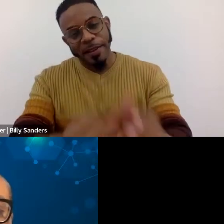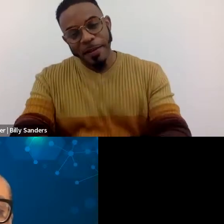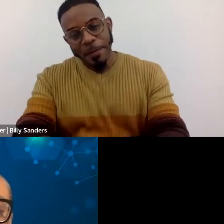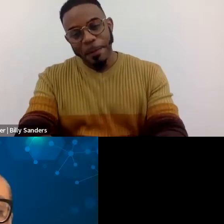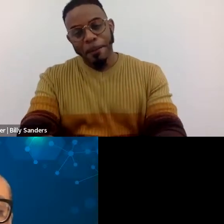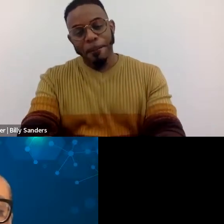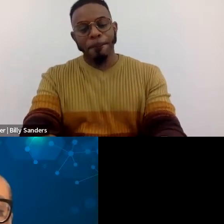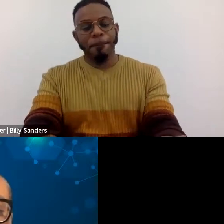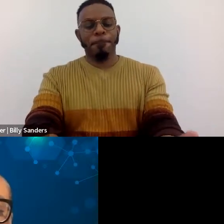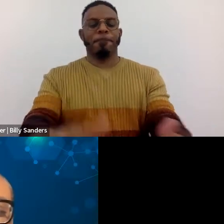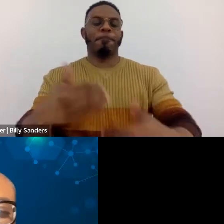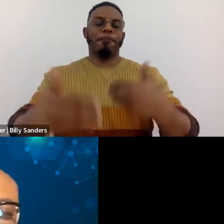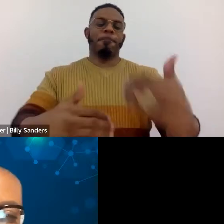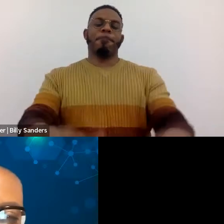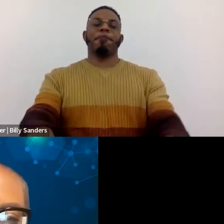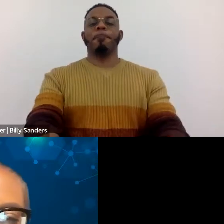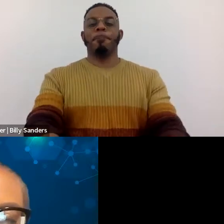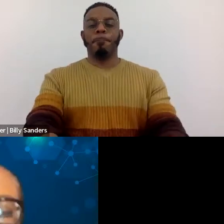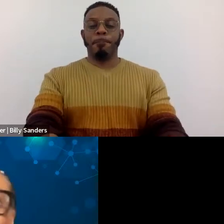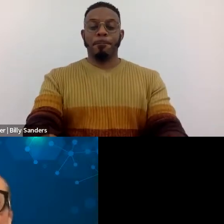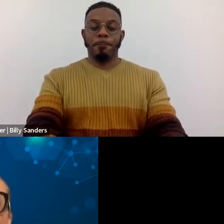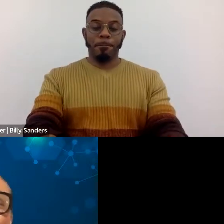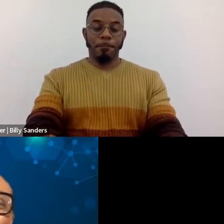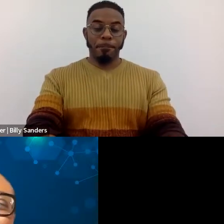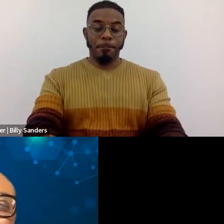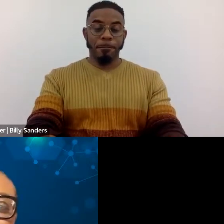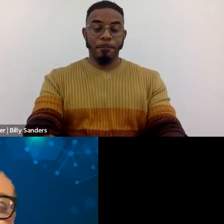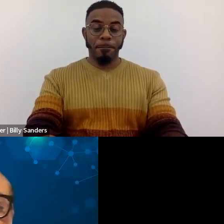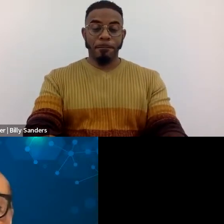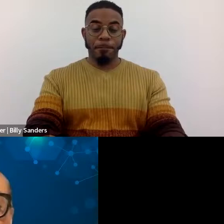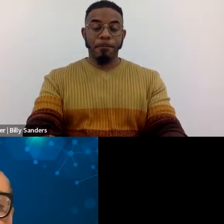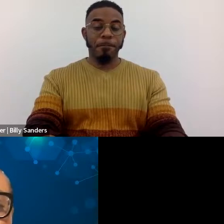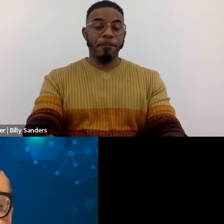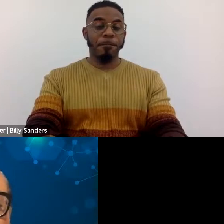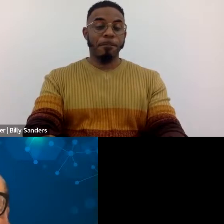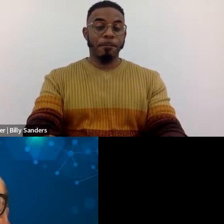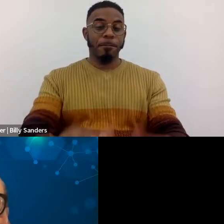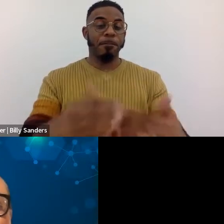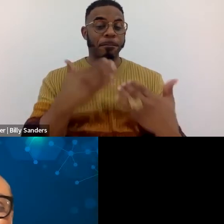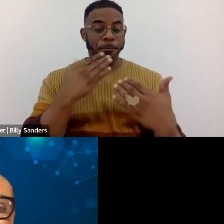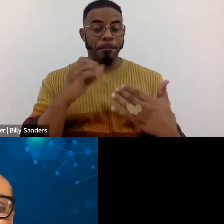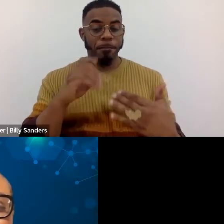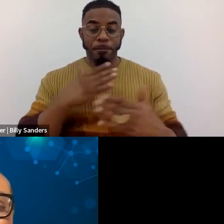Let's get this show on the road. (Stephanie chuckles) Thank you so much, Ben. I appreciate that.